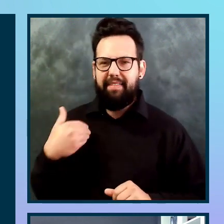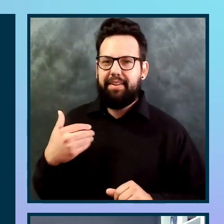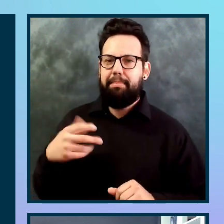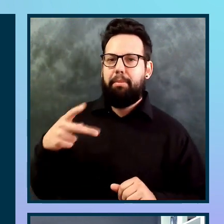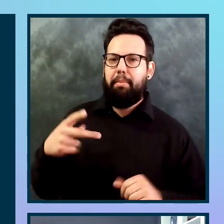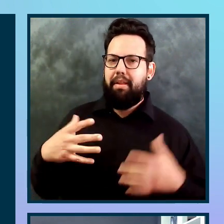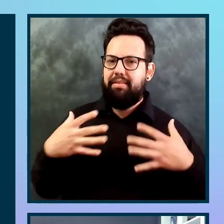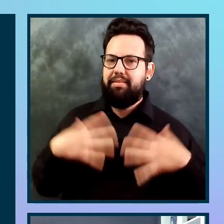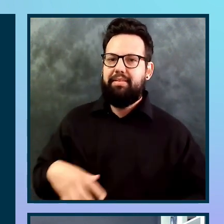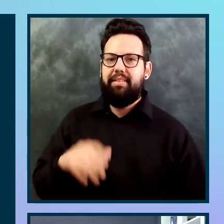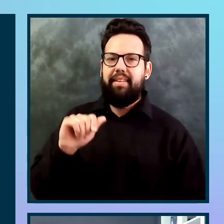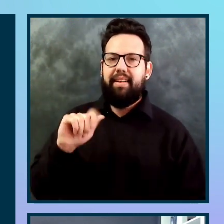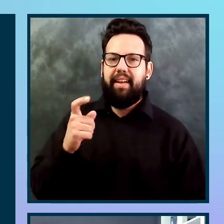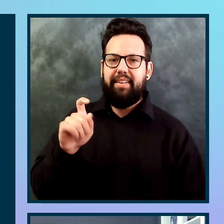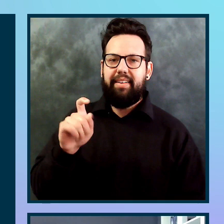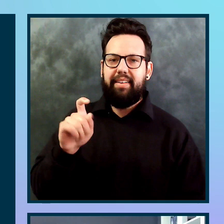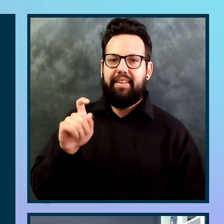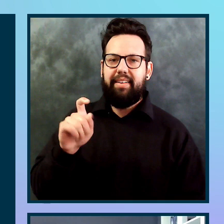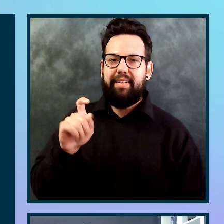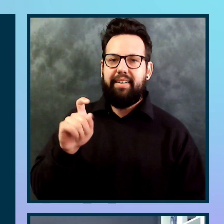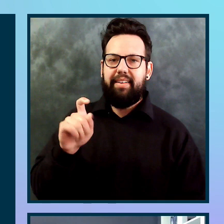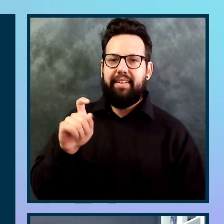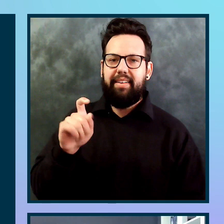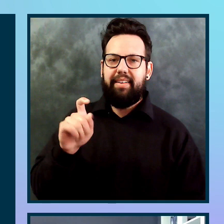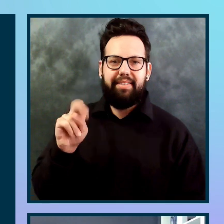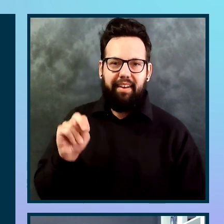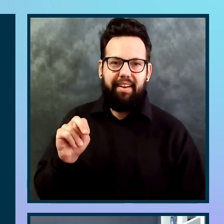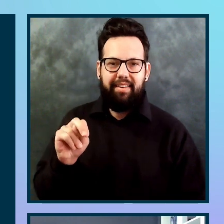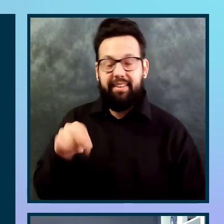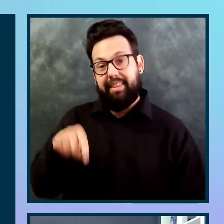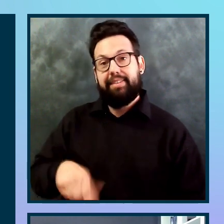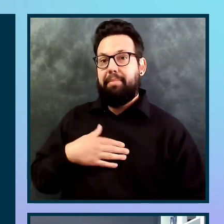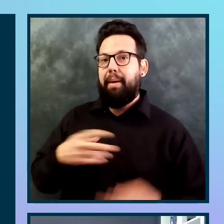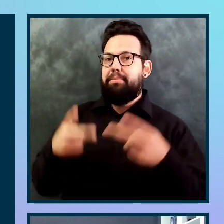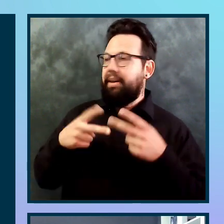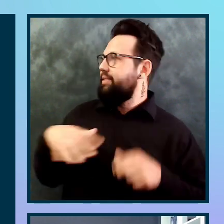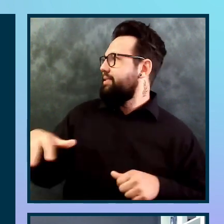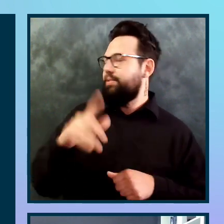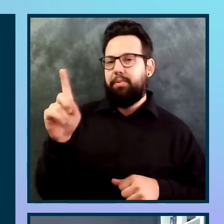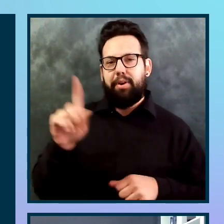purple color, and this is my space that I work. Behind me, there's a bookshelf.